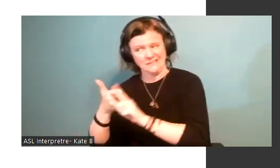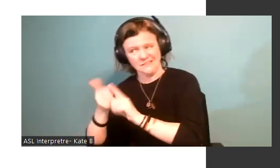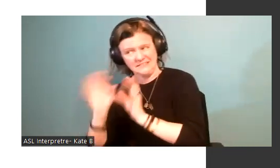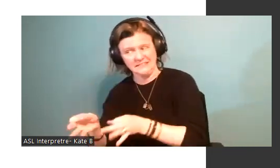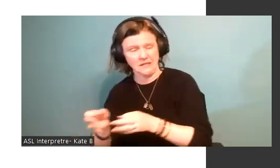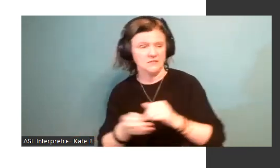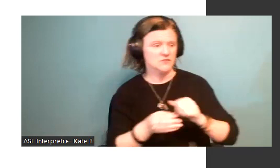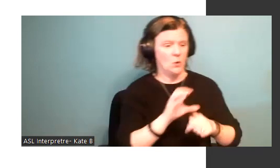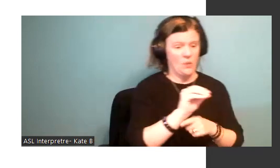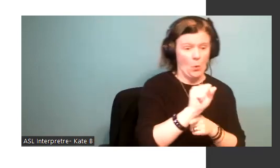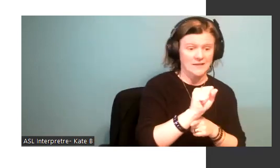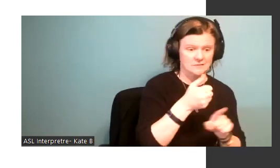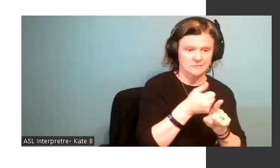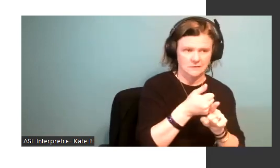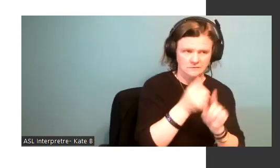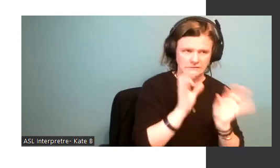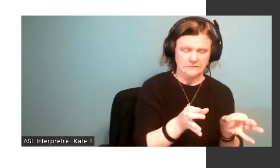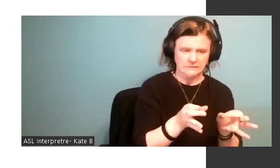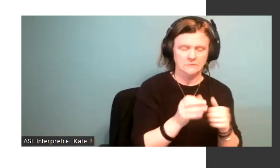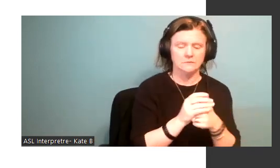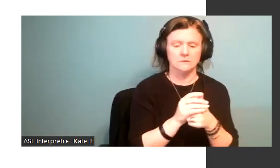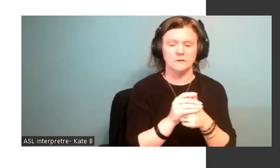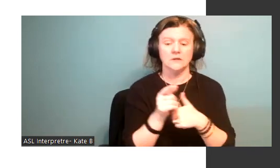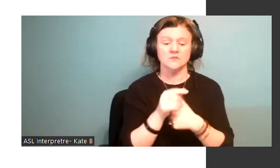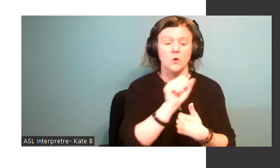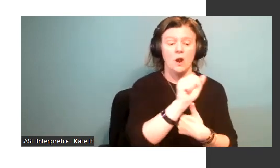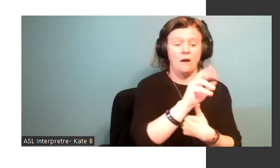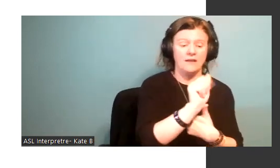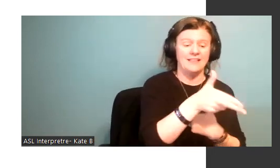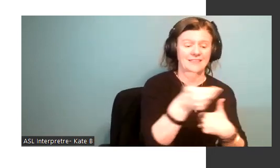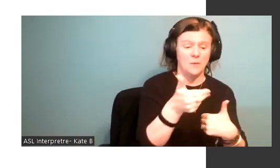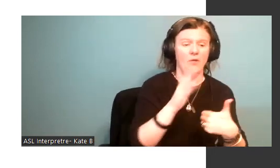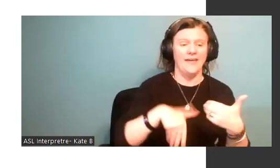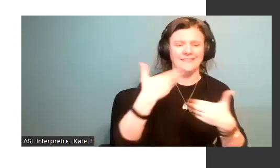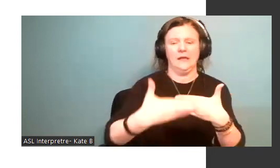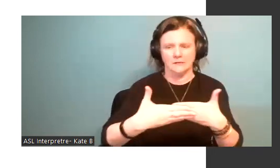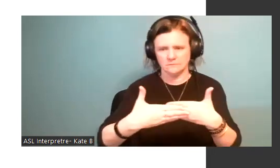but in occasions where it does override, whether the screen reader chooses to use it that way or